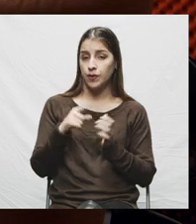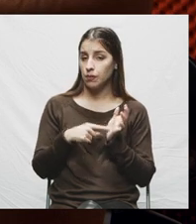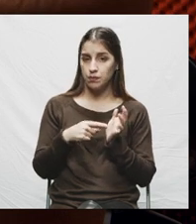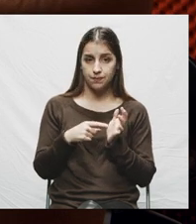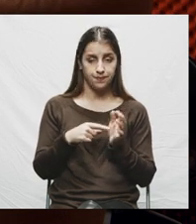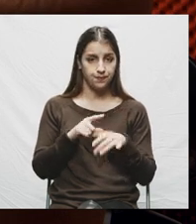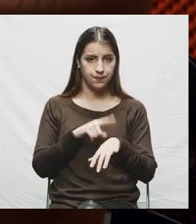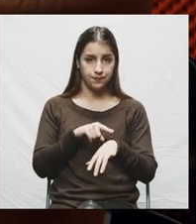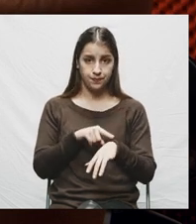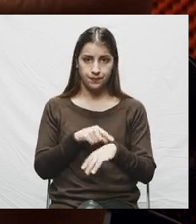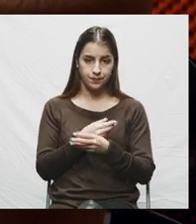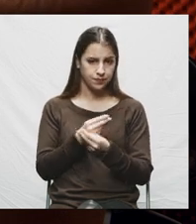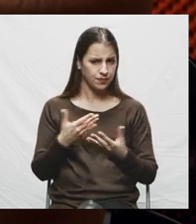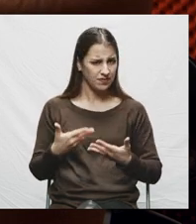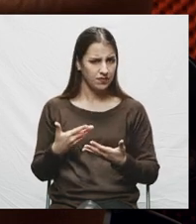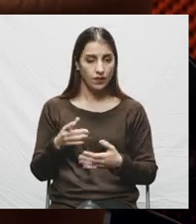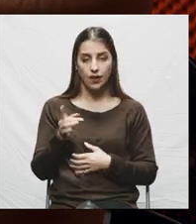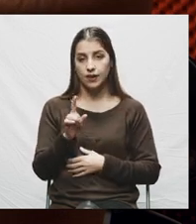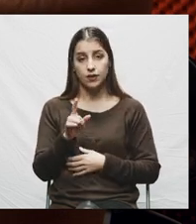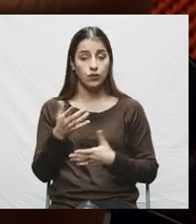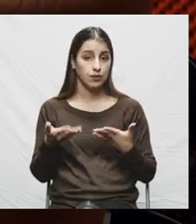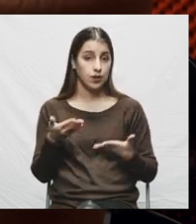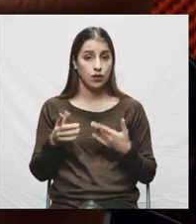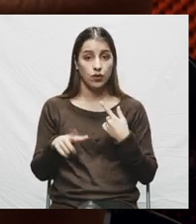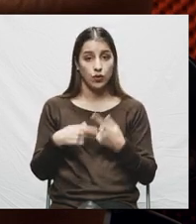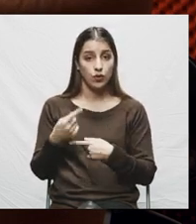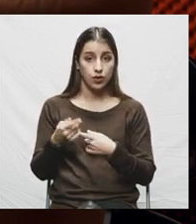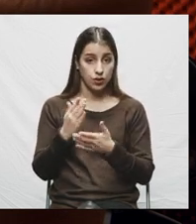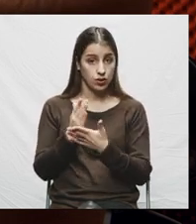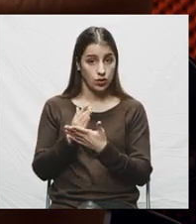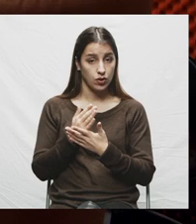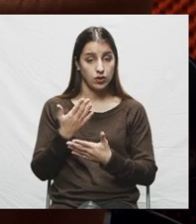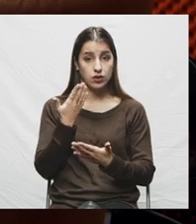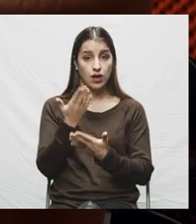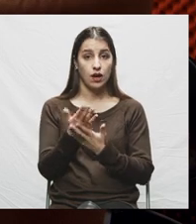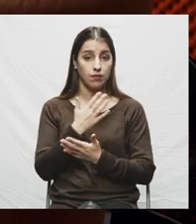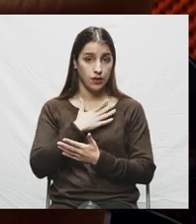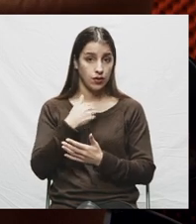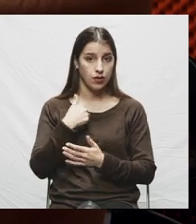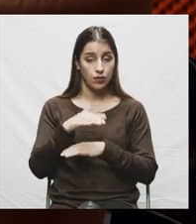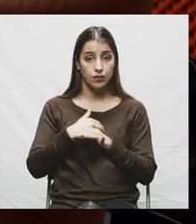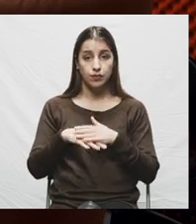There wasn’t a heavy class load as other schools, allowing me to do other classes, outside the school.